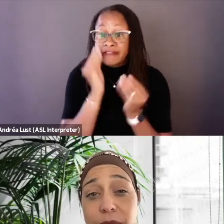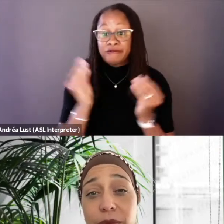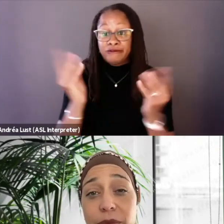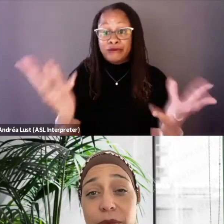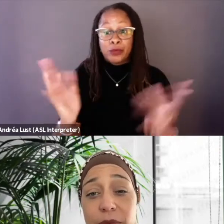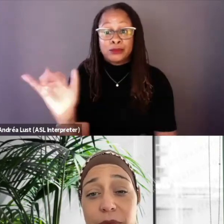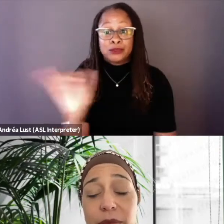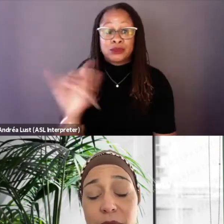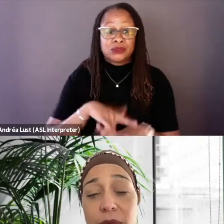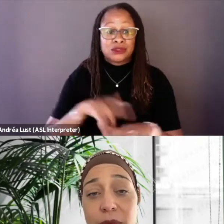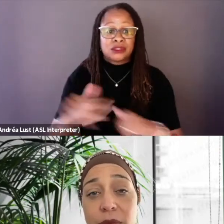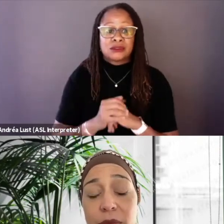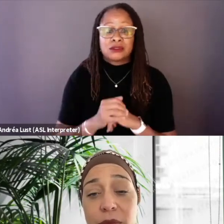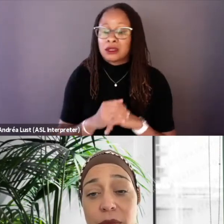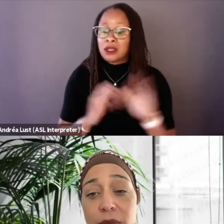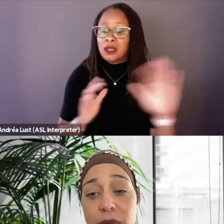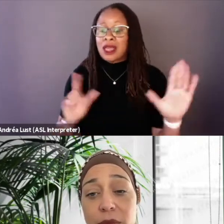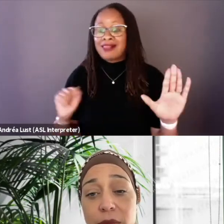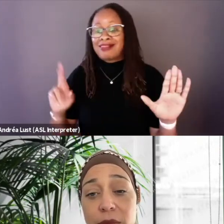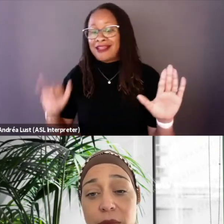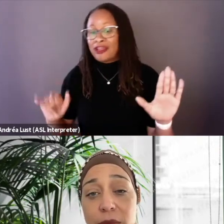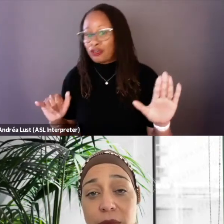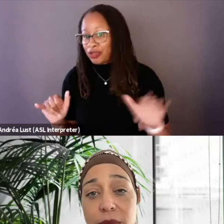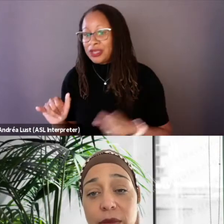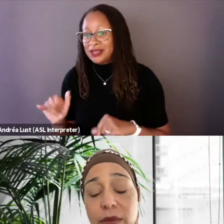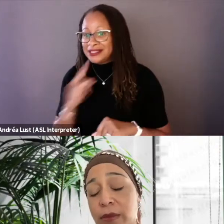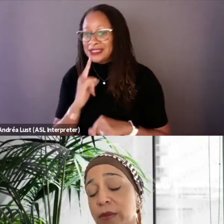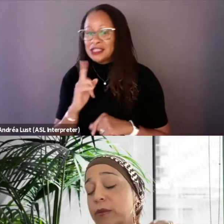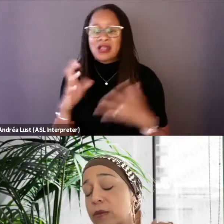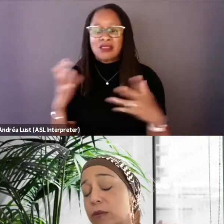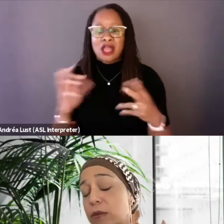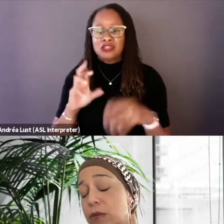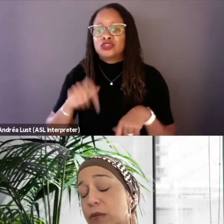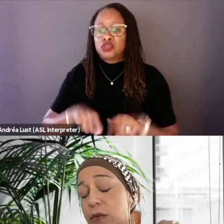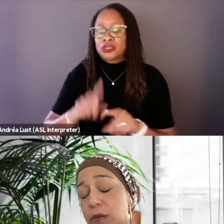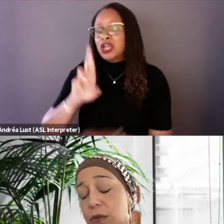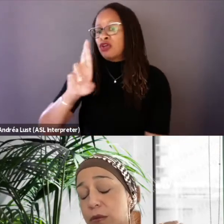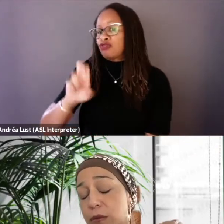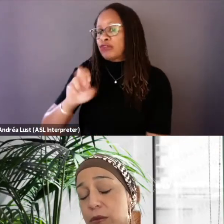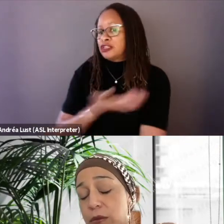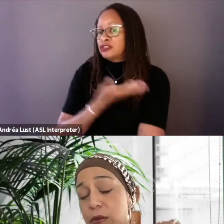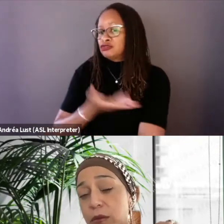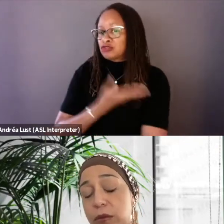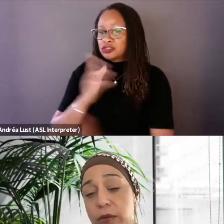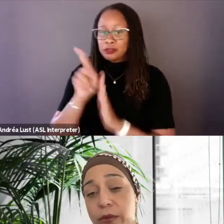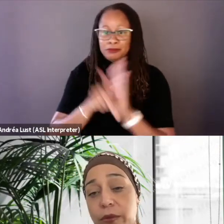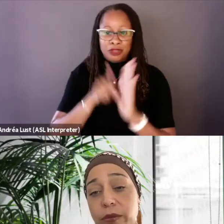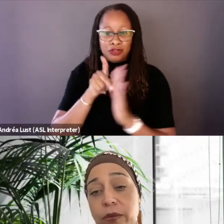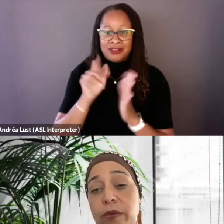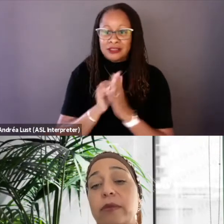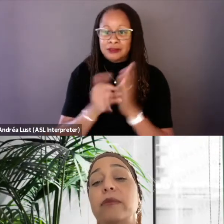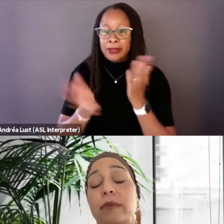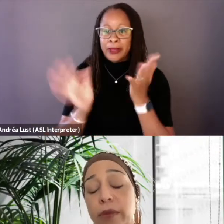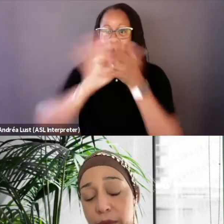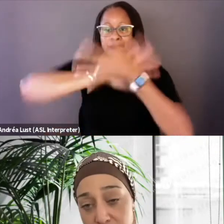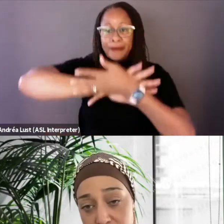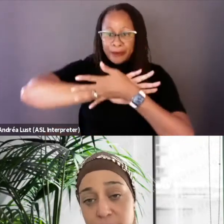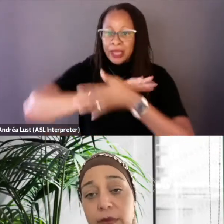Yeah, there's a lot during the reconstruction period that I think has been glossed over so much that opened my eyes,